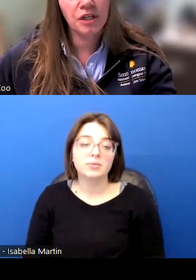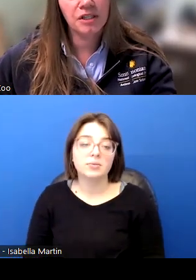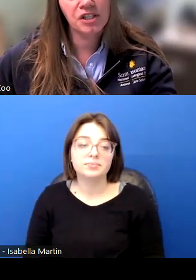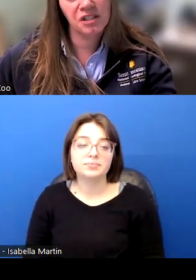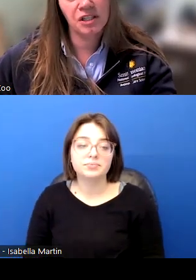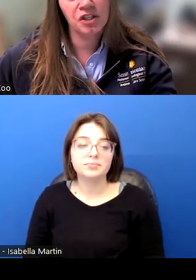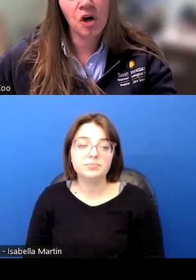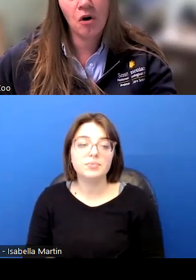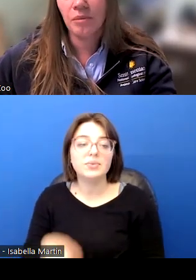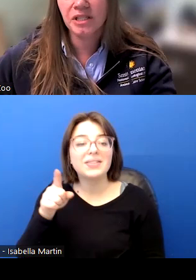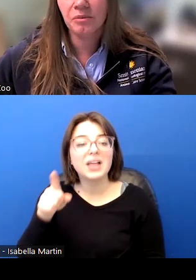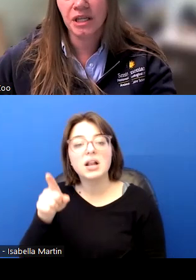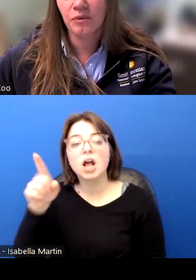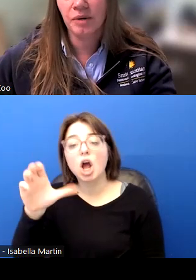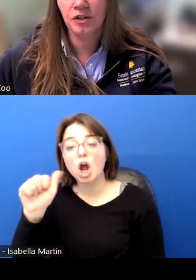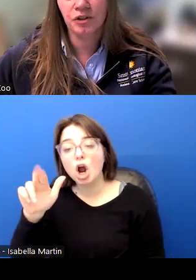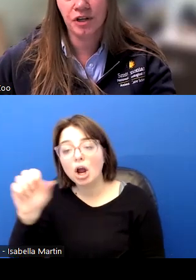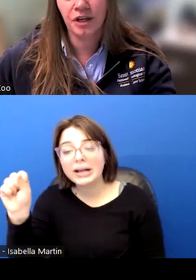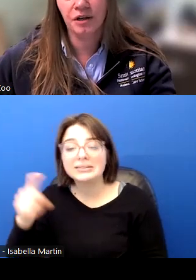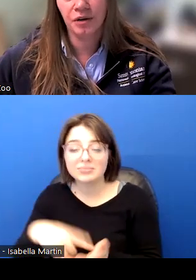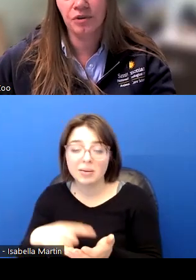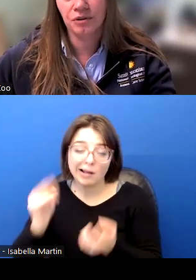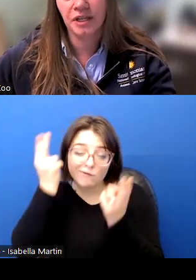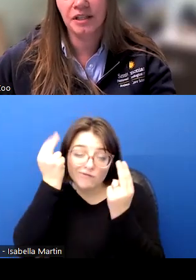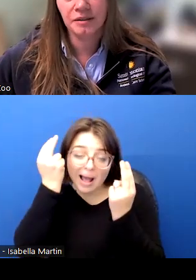chunk is just it's just whole muscle meat that we might use for training. They really do like that.